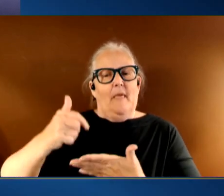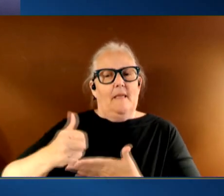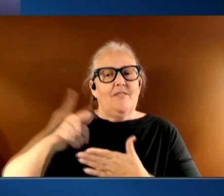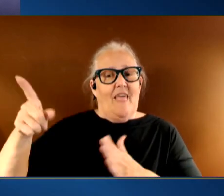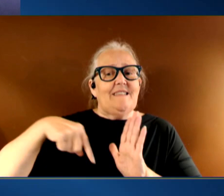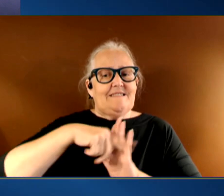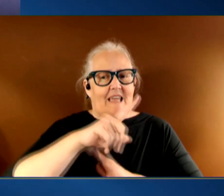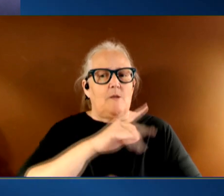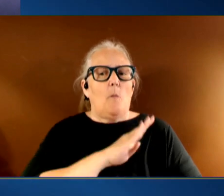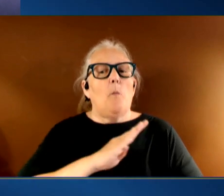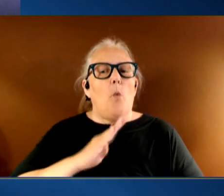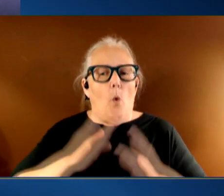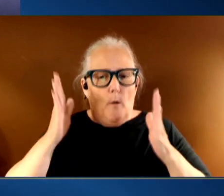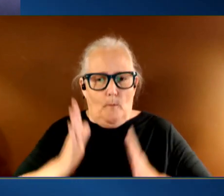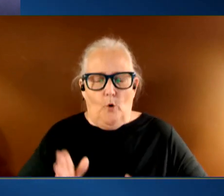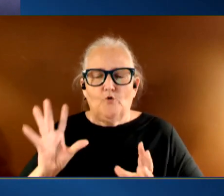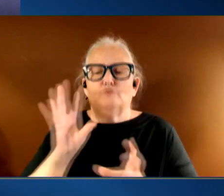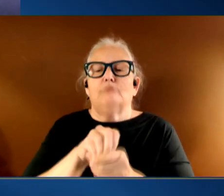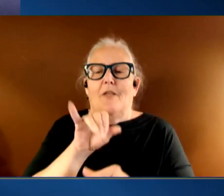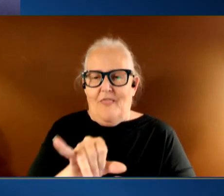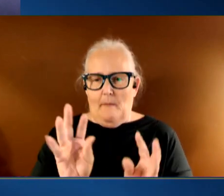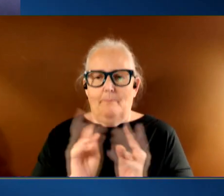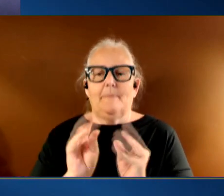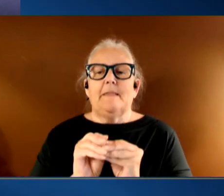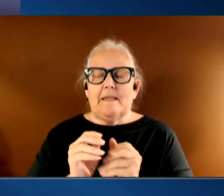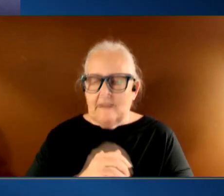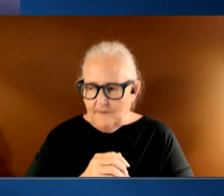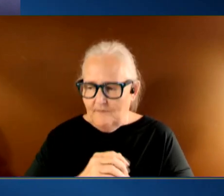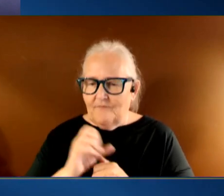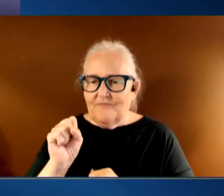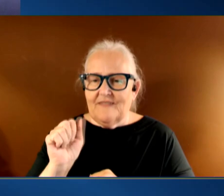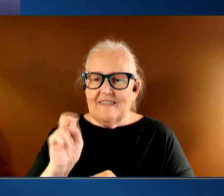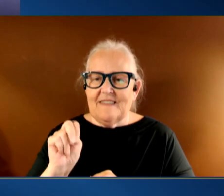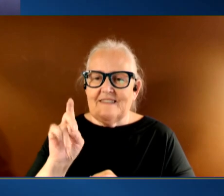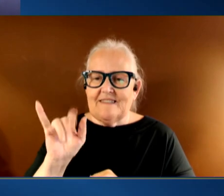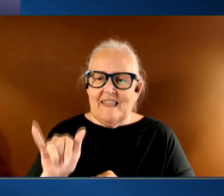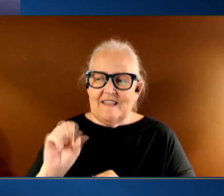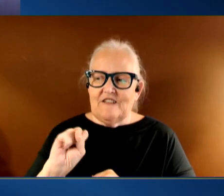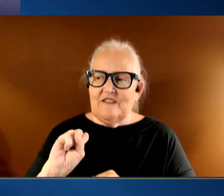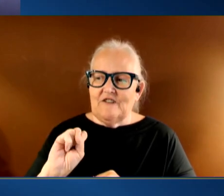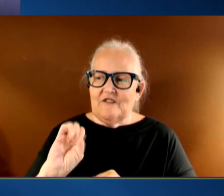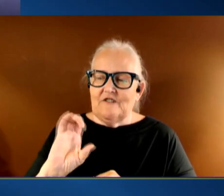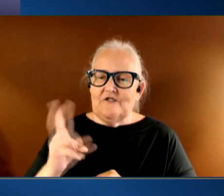that meeting because Sandy Schneider thought it was important. And she knew there was a huge gap